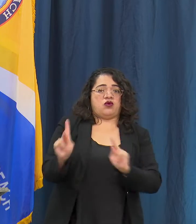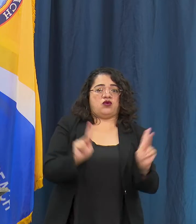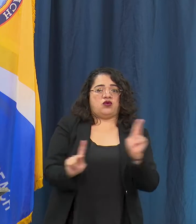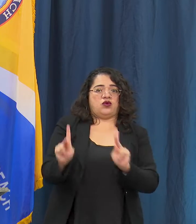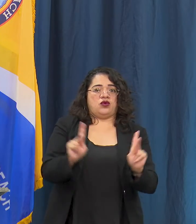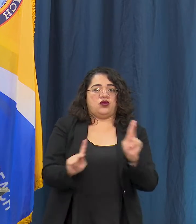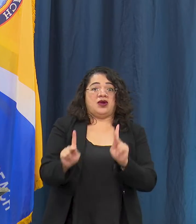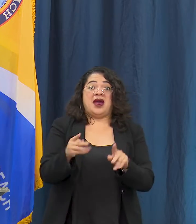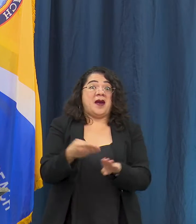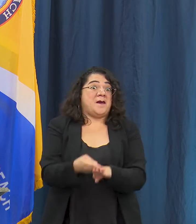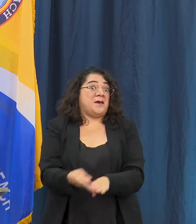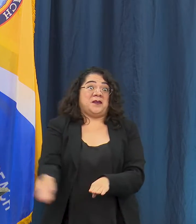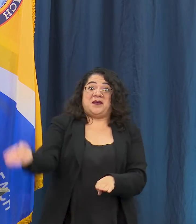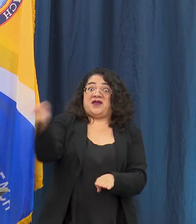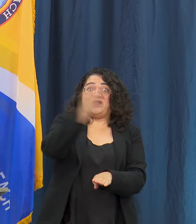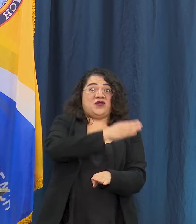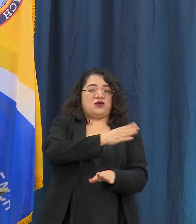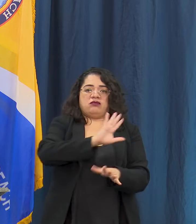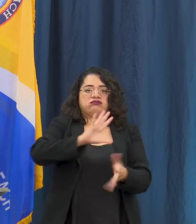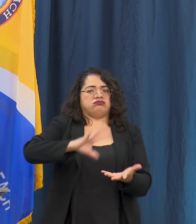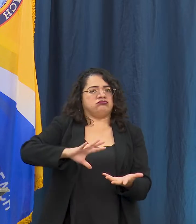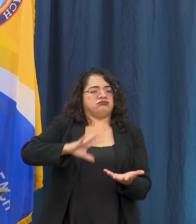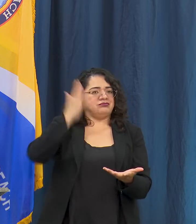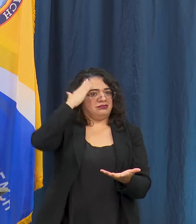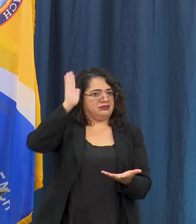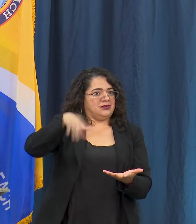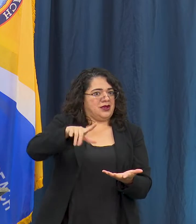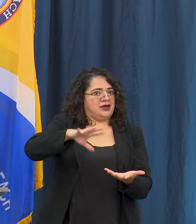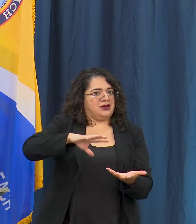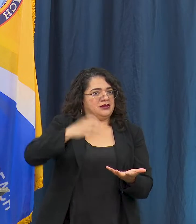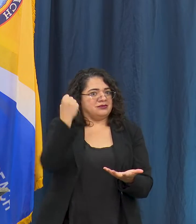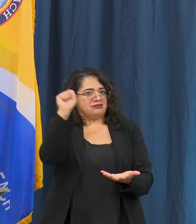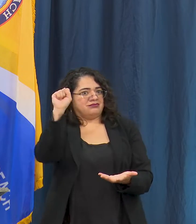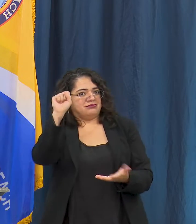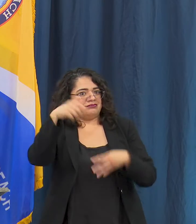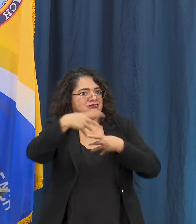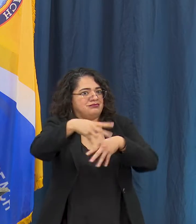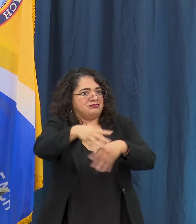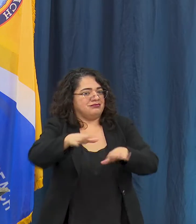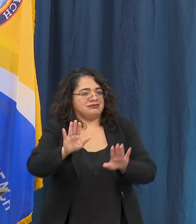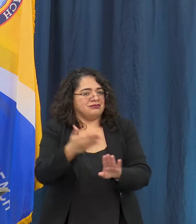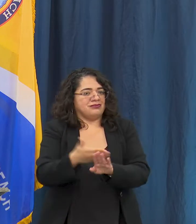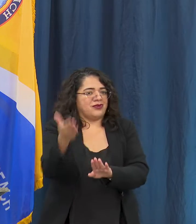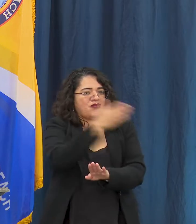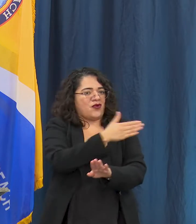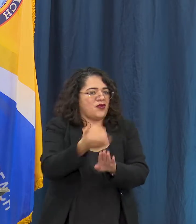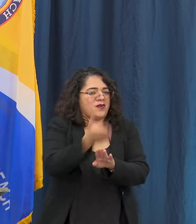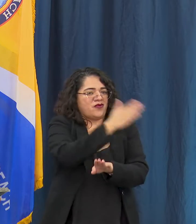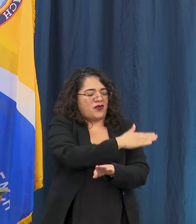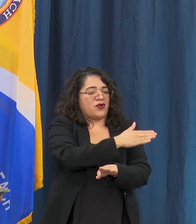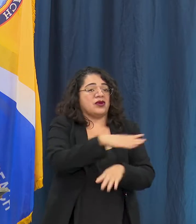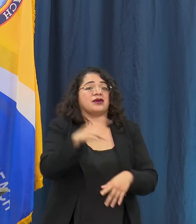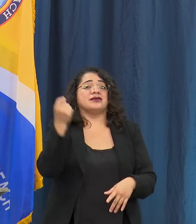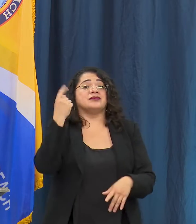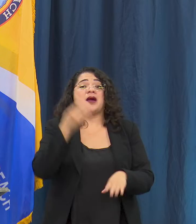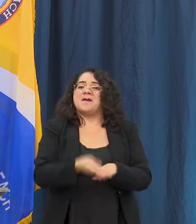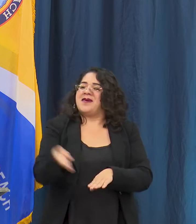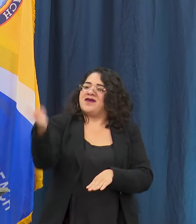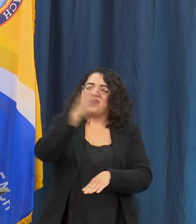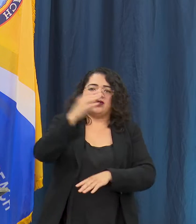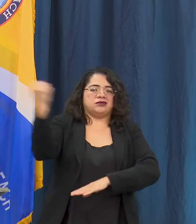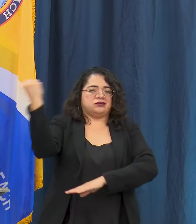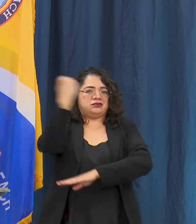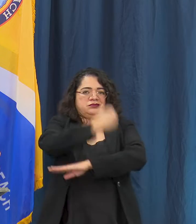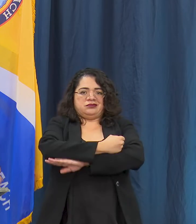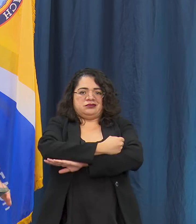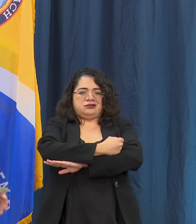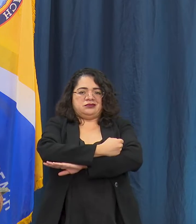right now and prior to businesses being shut down and impacting the economy. So